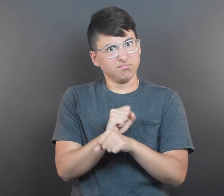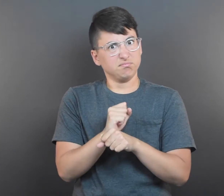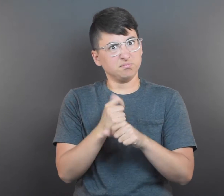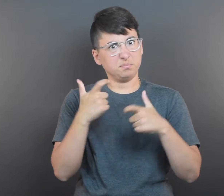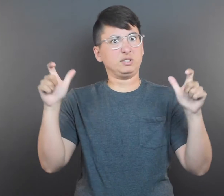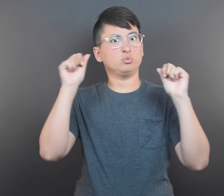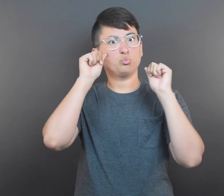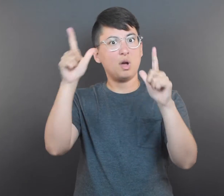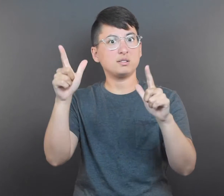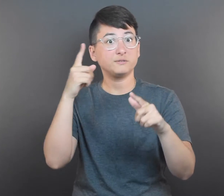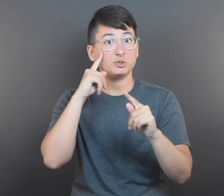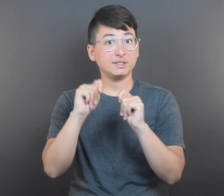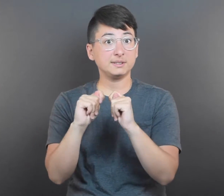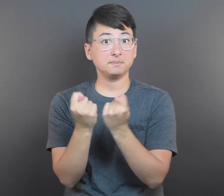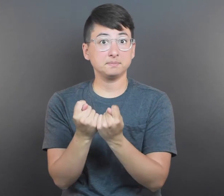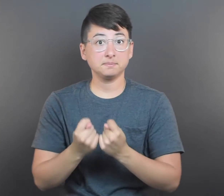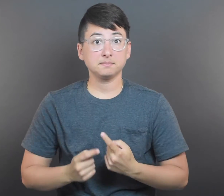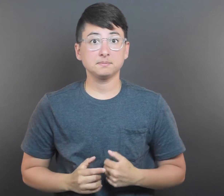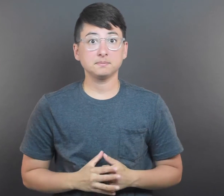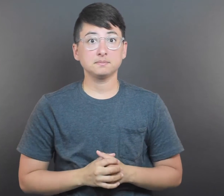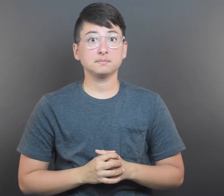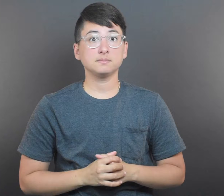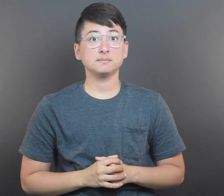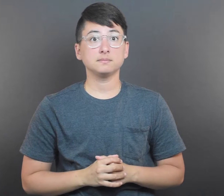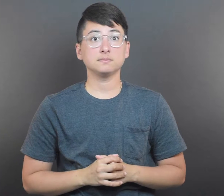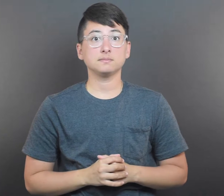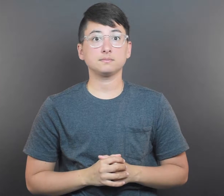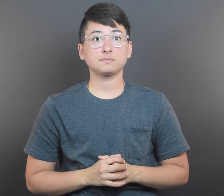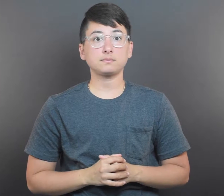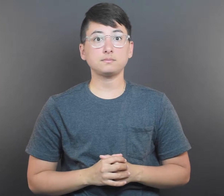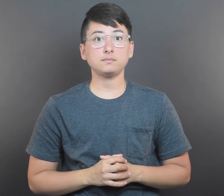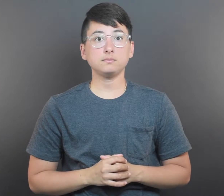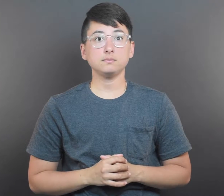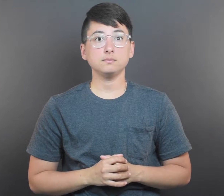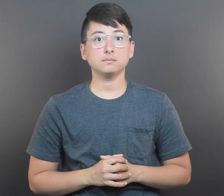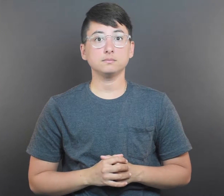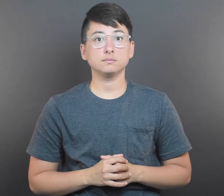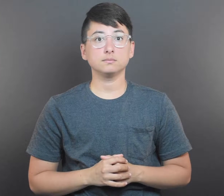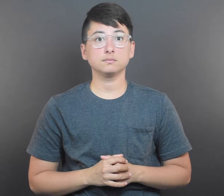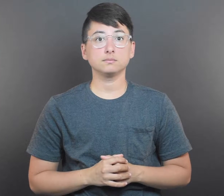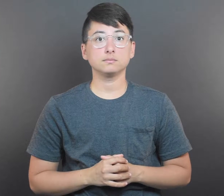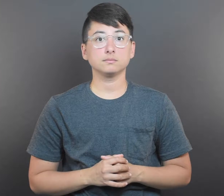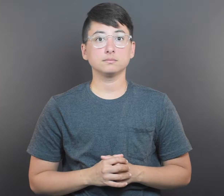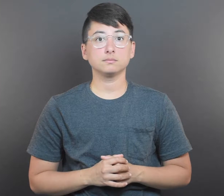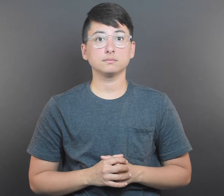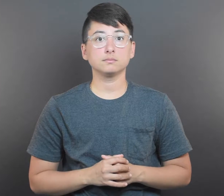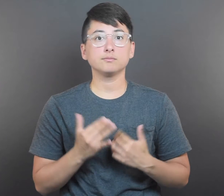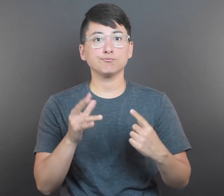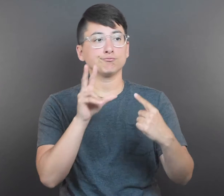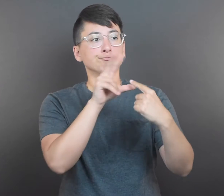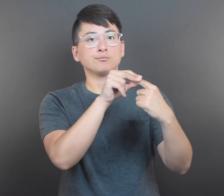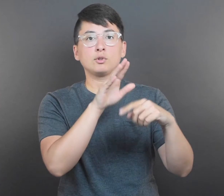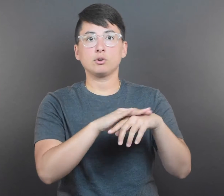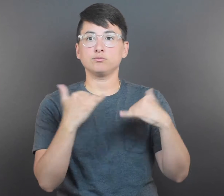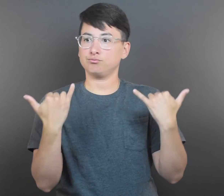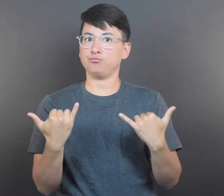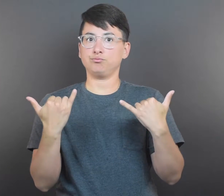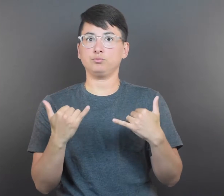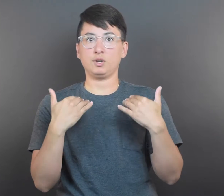MDH's African Immigrant Community Liaisons and their partners observed how working